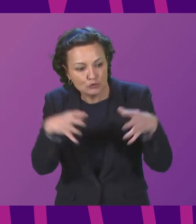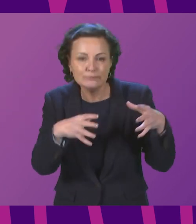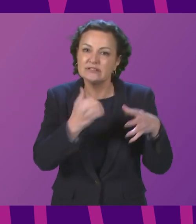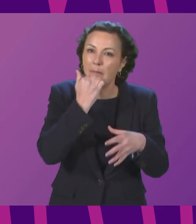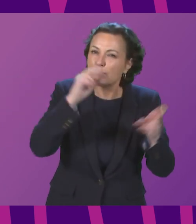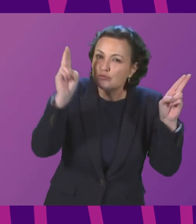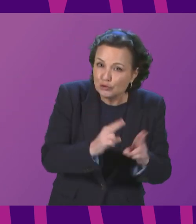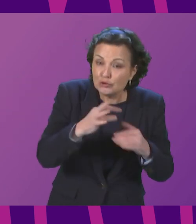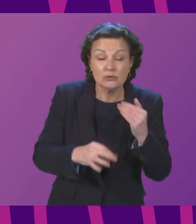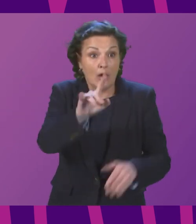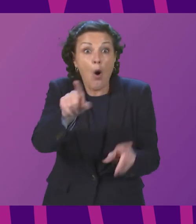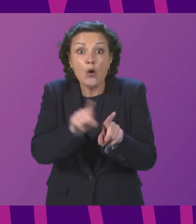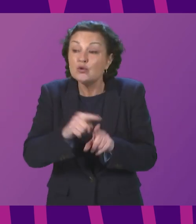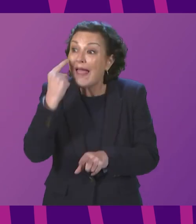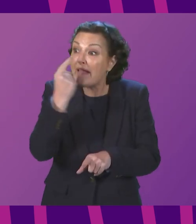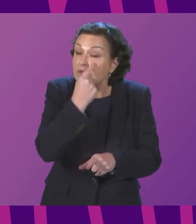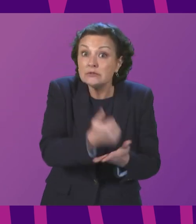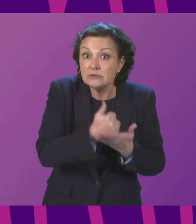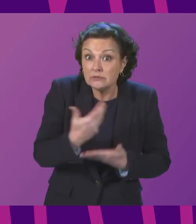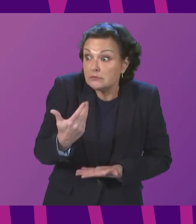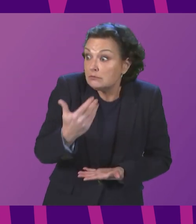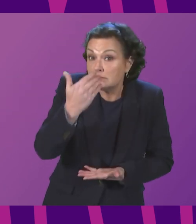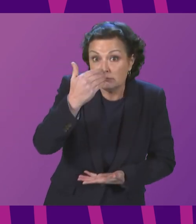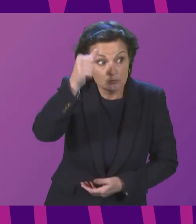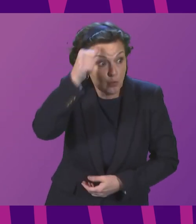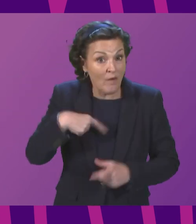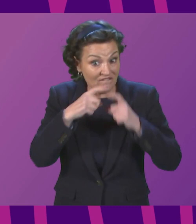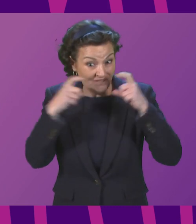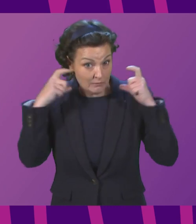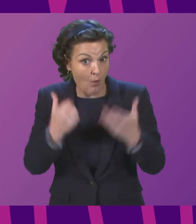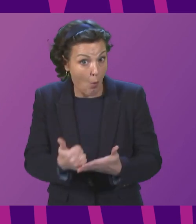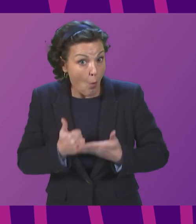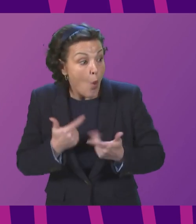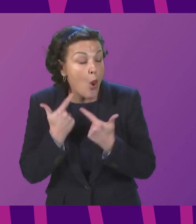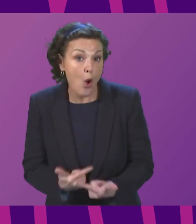the evidence that face coverings are perhaps more helpful than many other measures in reducing